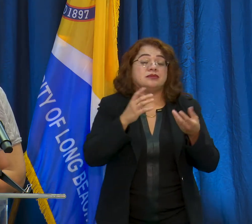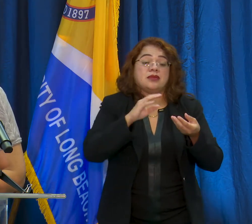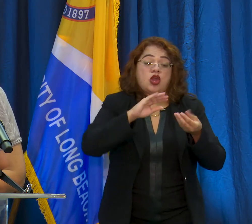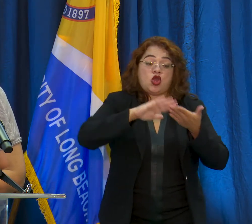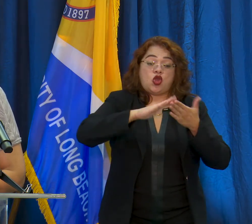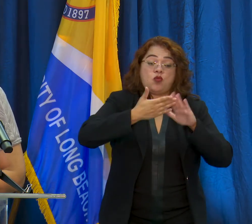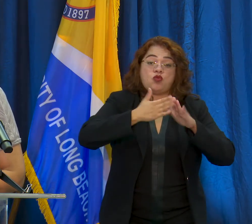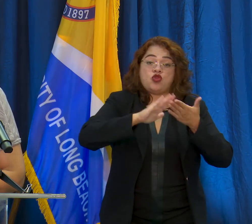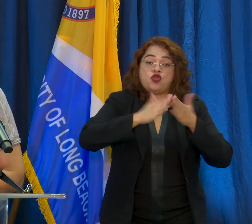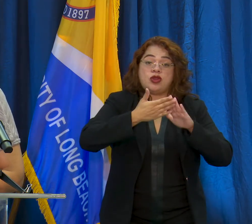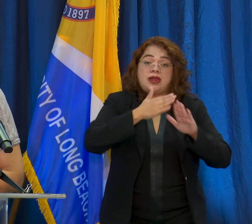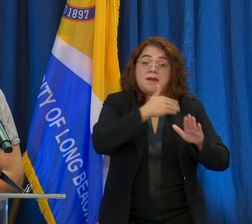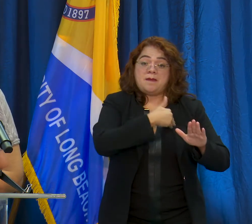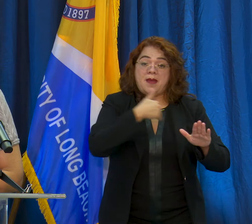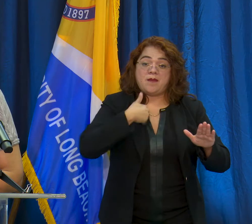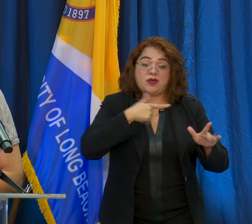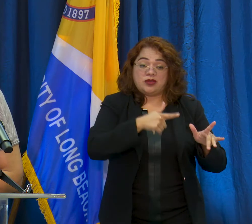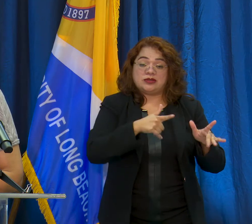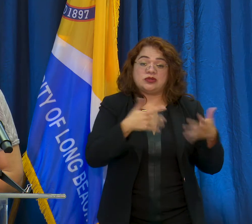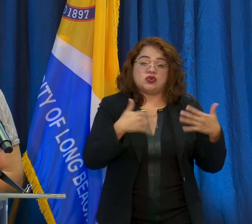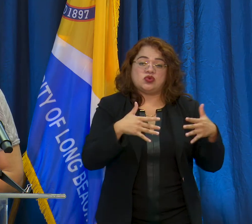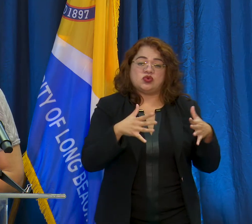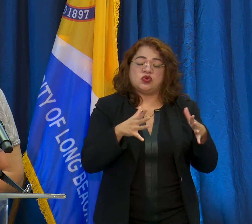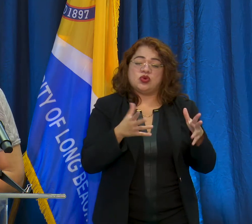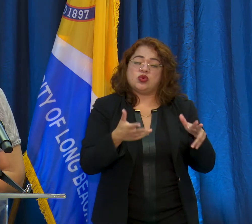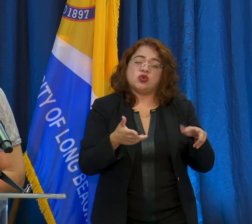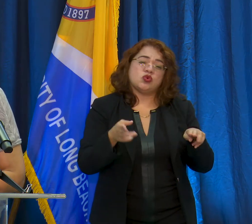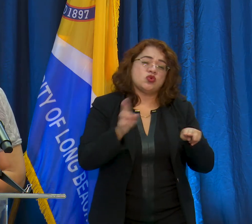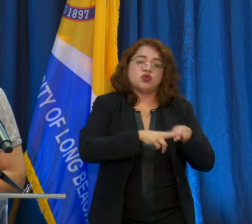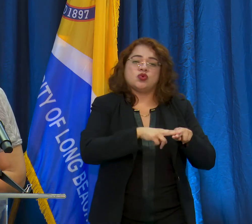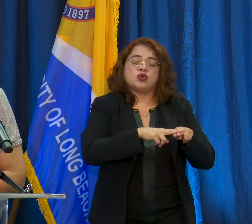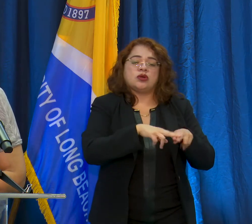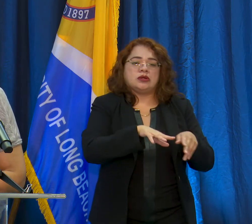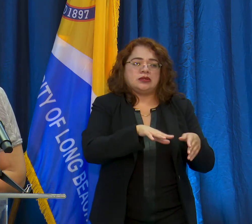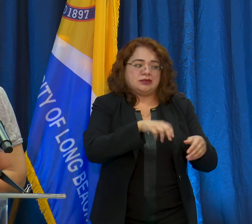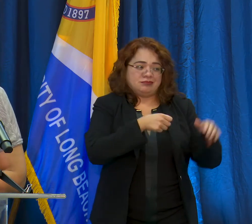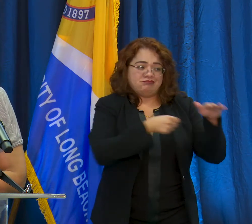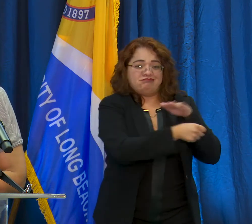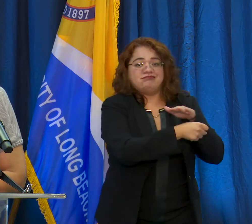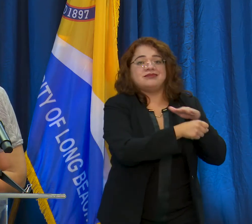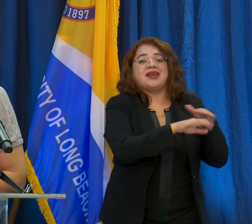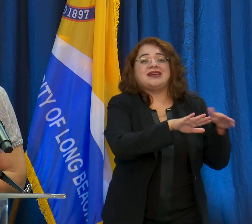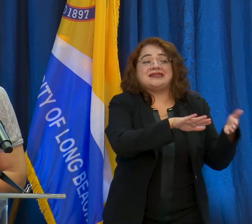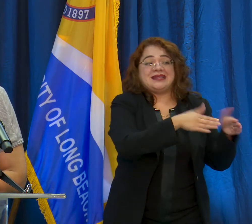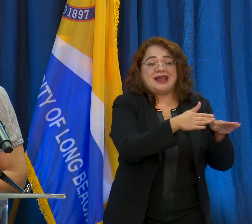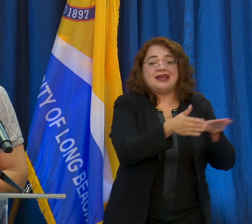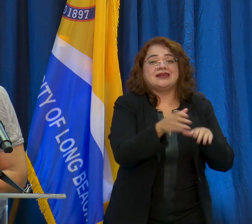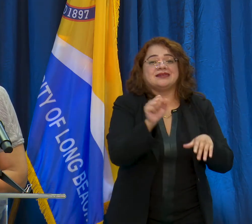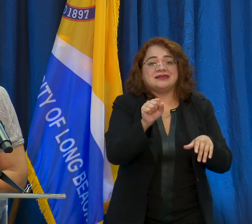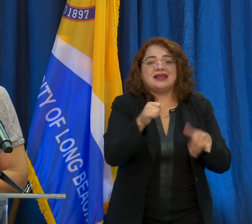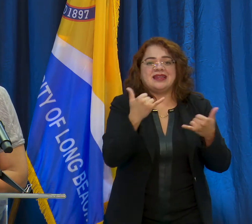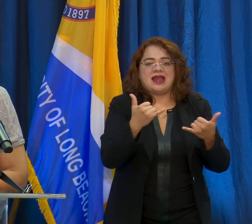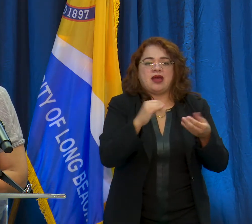members who are being hospitalized and who are dying. That's more of the driver and more of why the